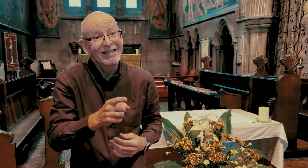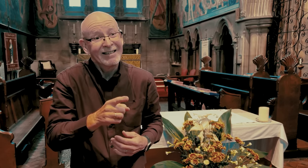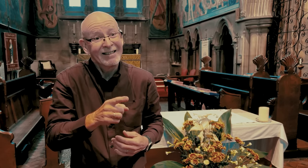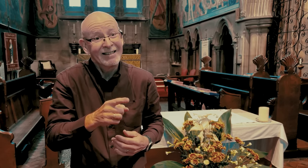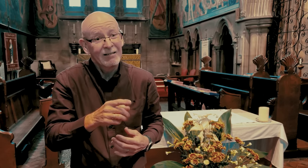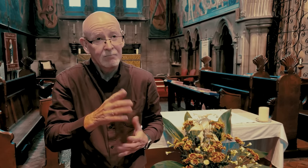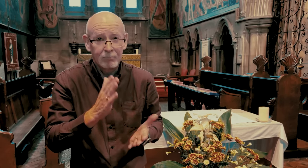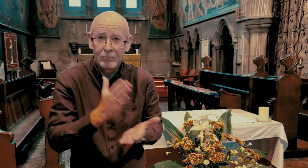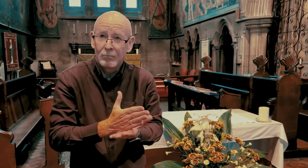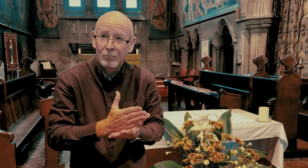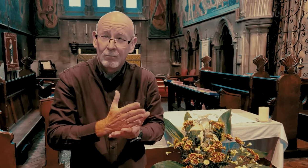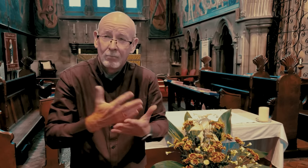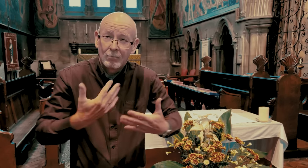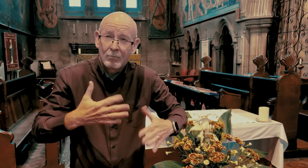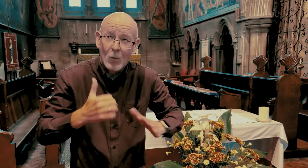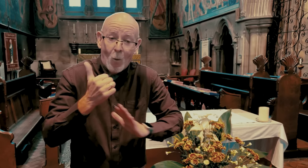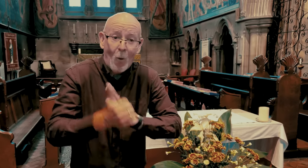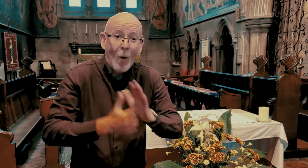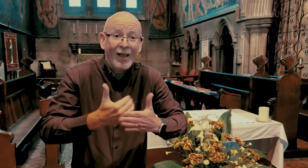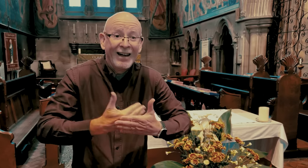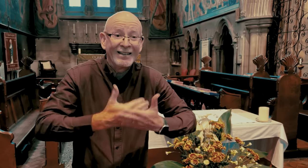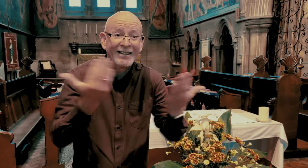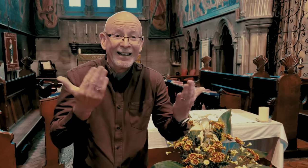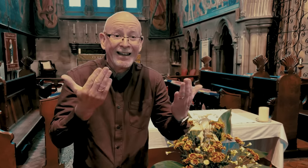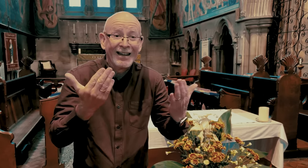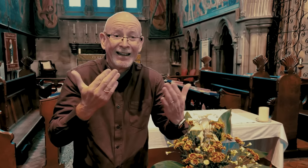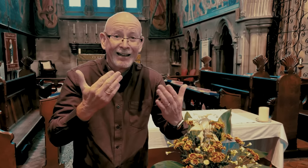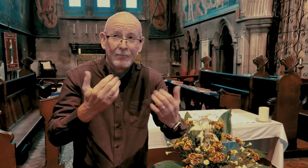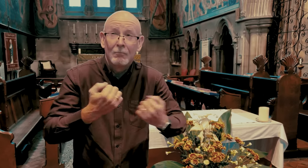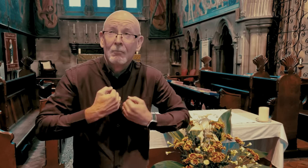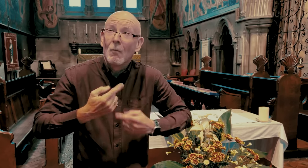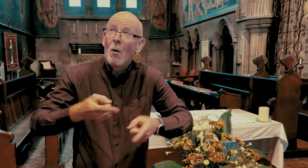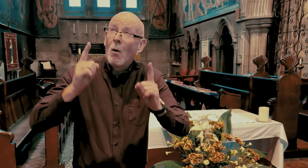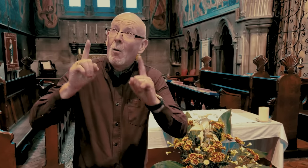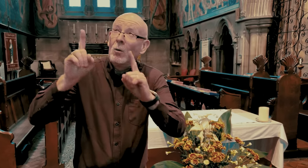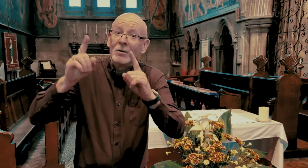for this day is holy to our Lord.